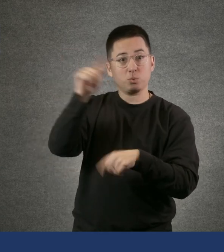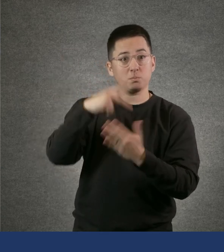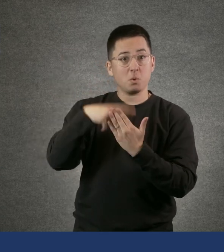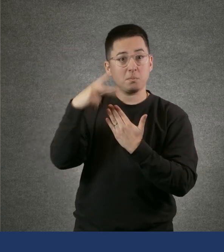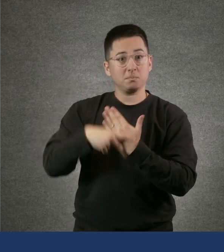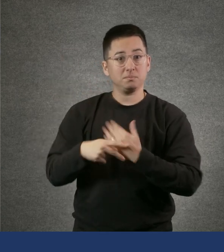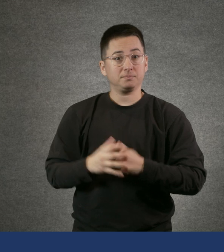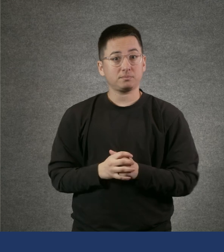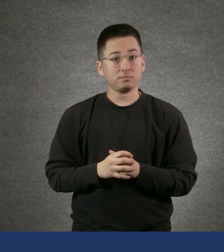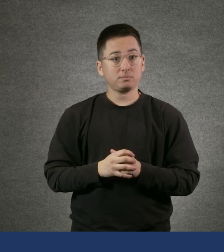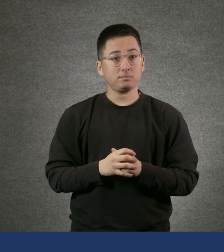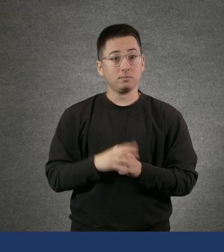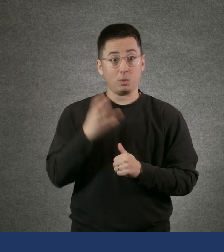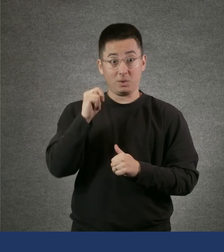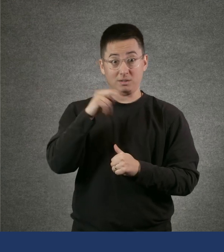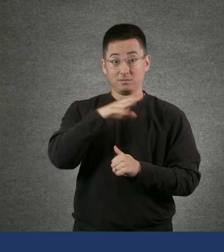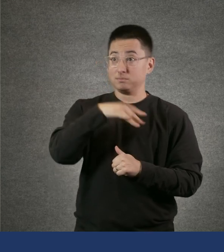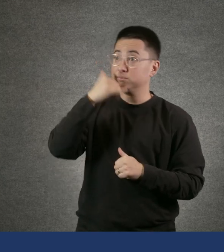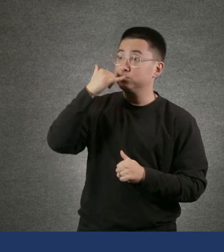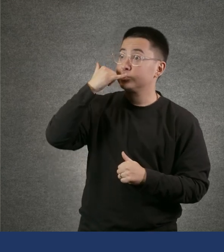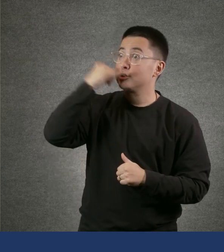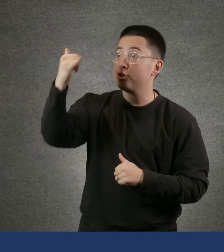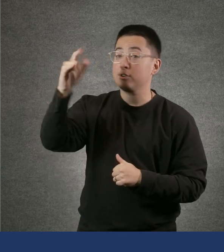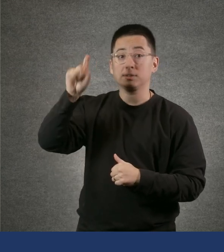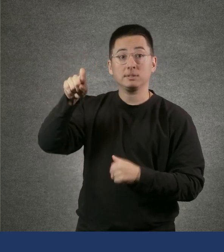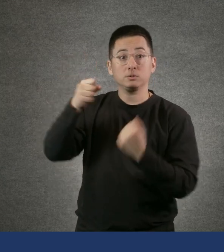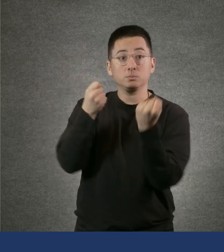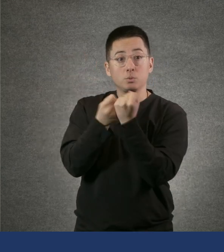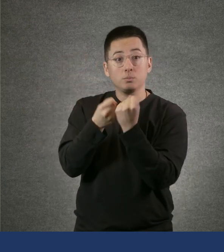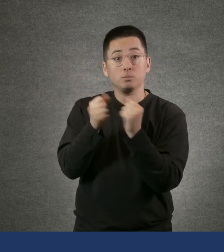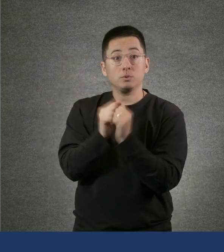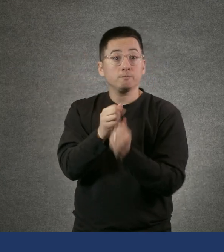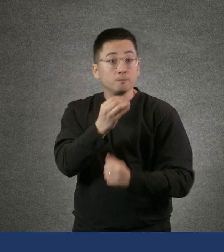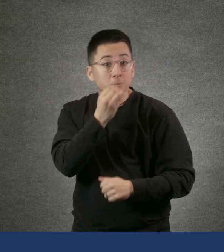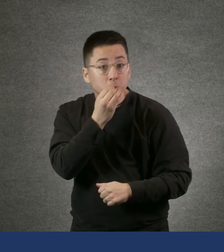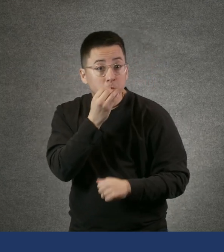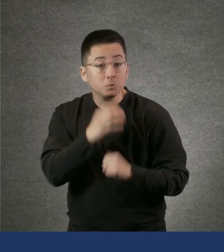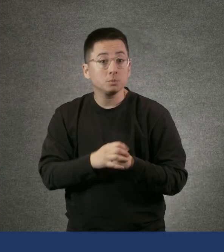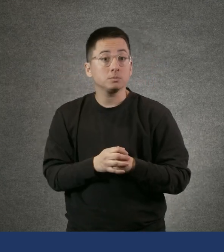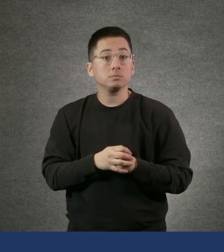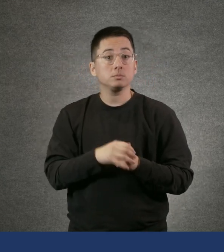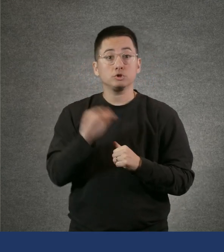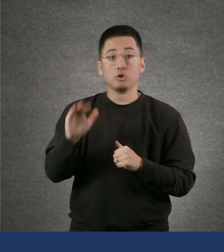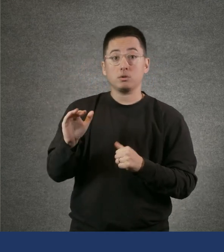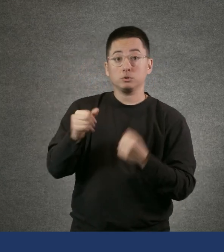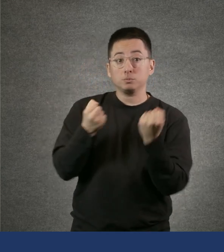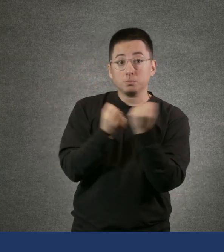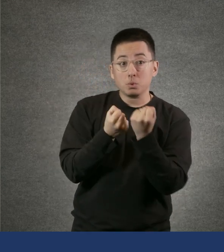people with disabilities, and people of minority are more reliant on these programs.